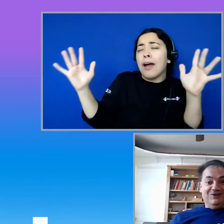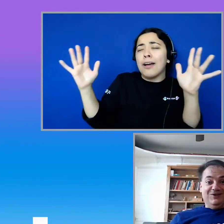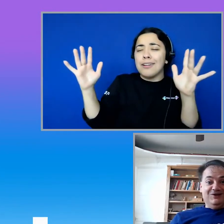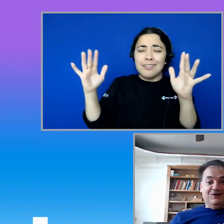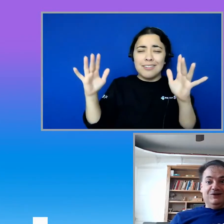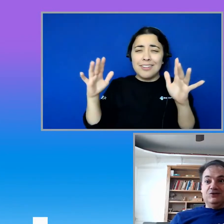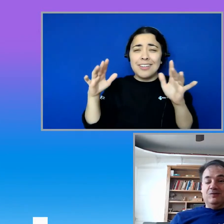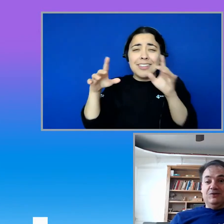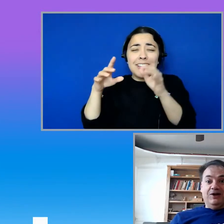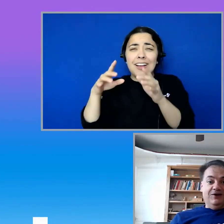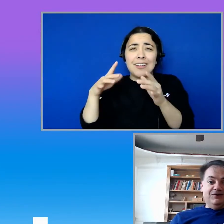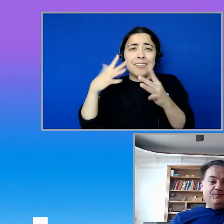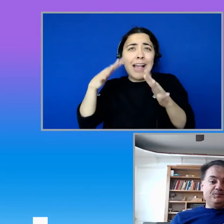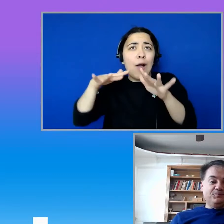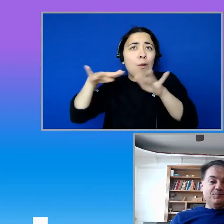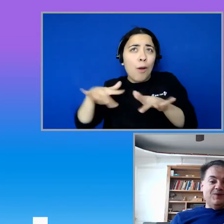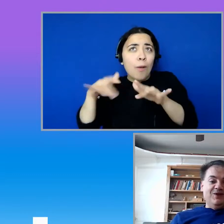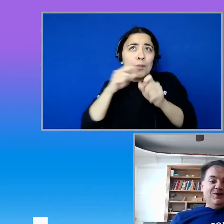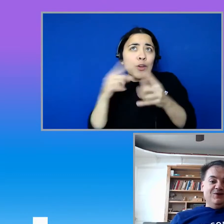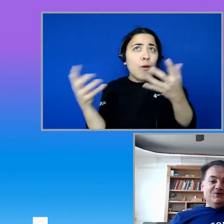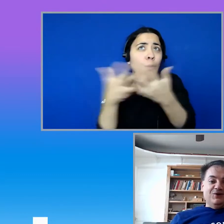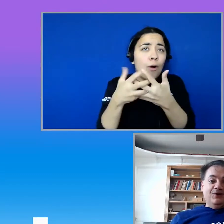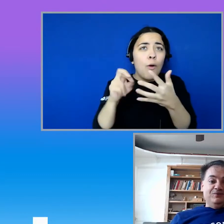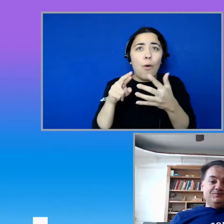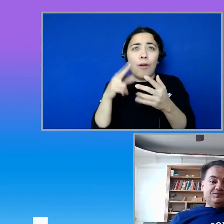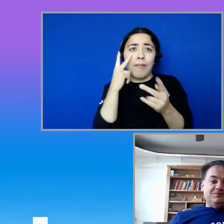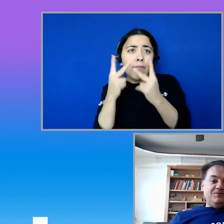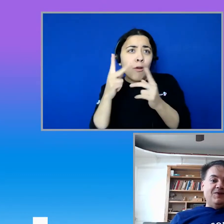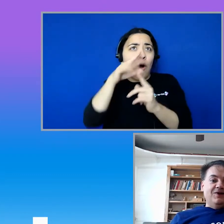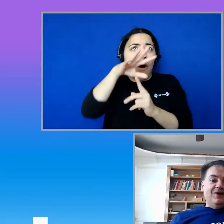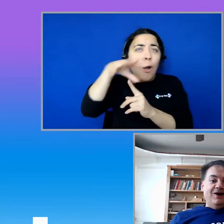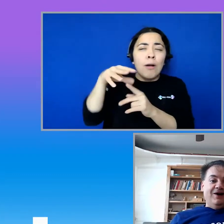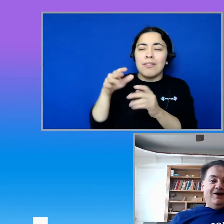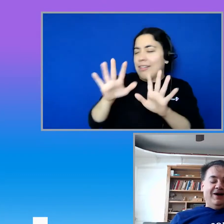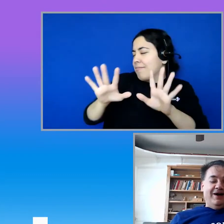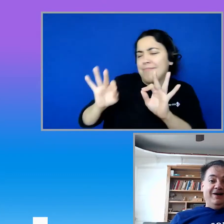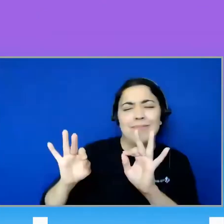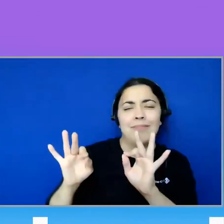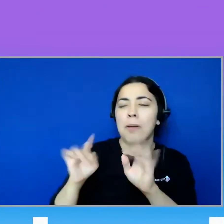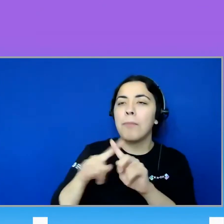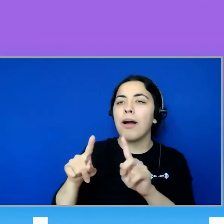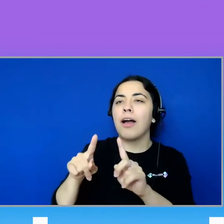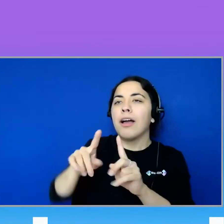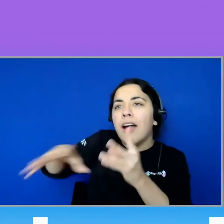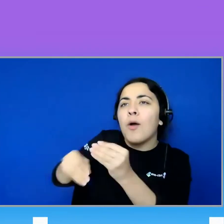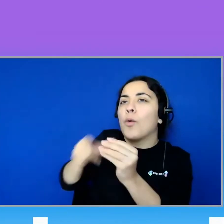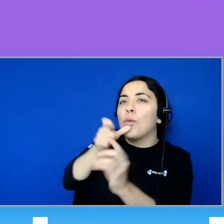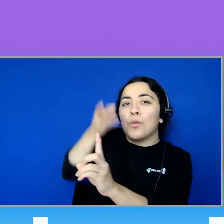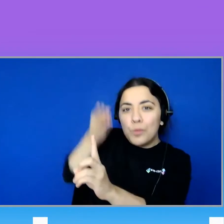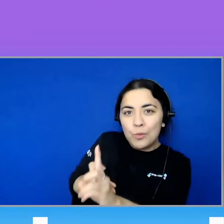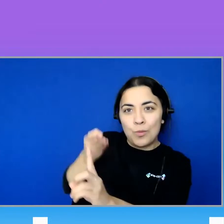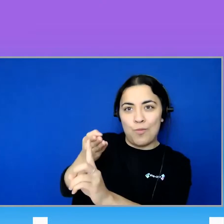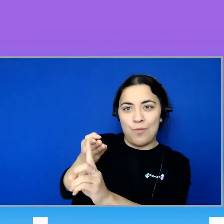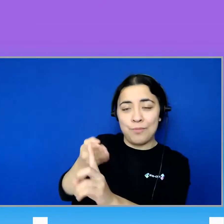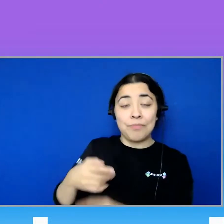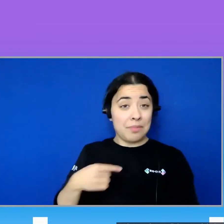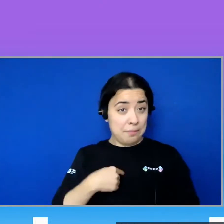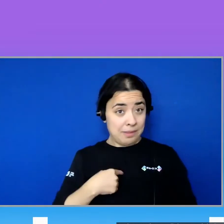sound designer, the things that